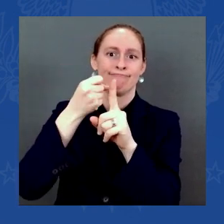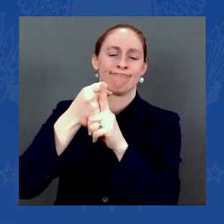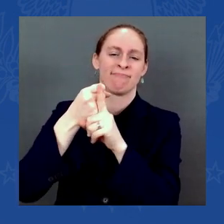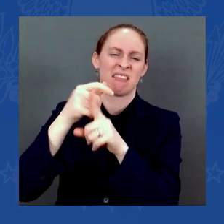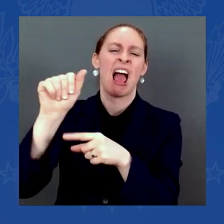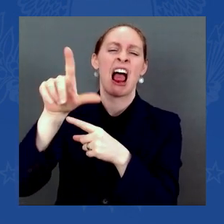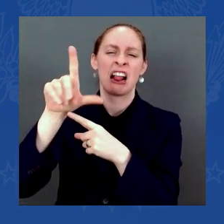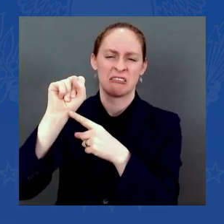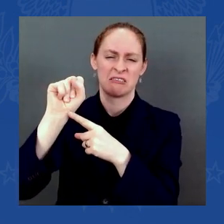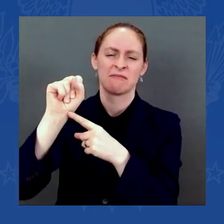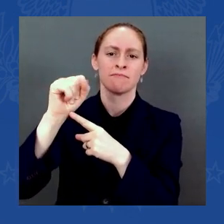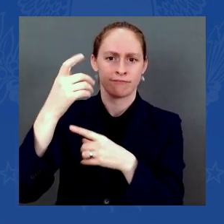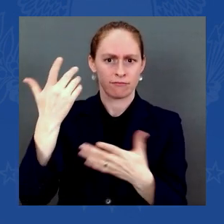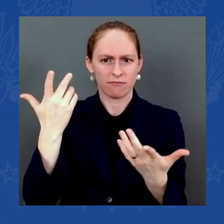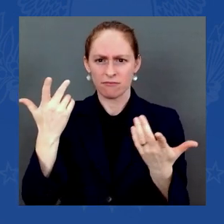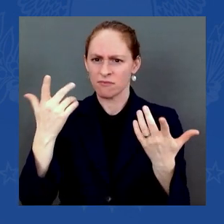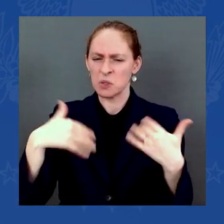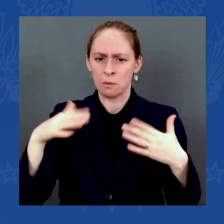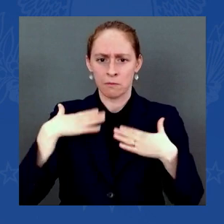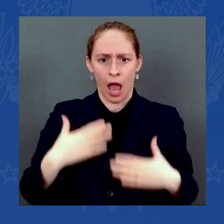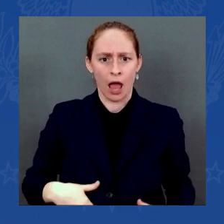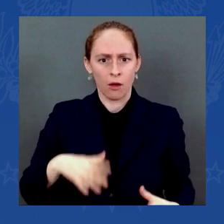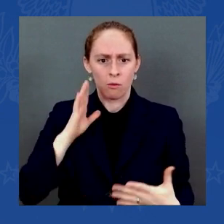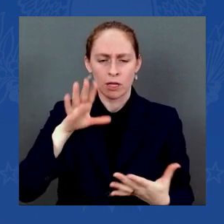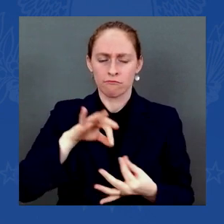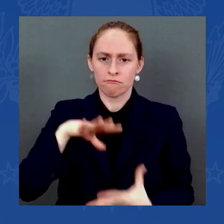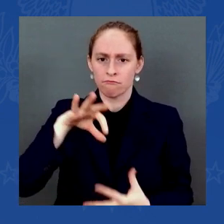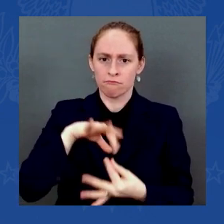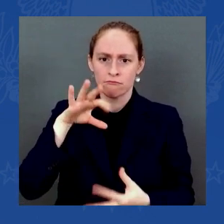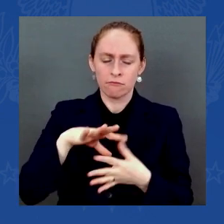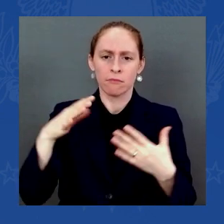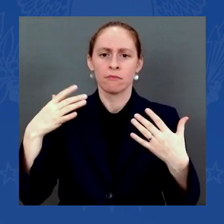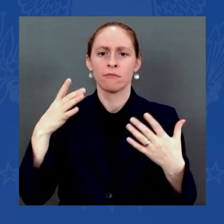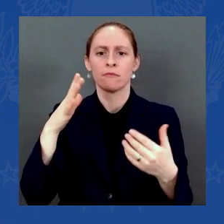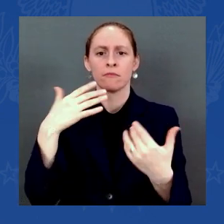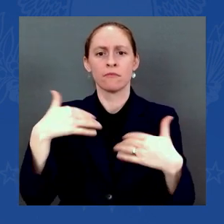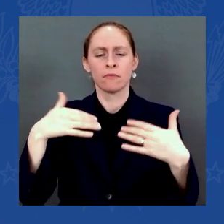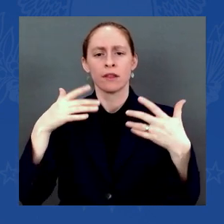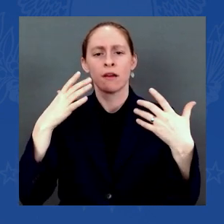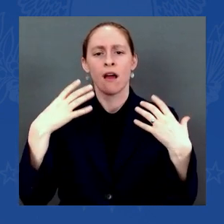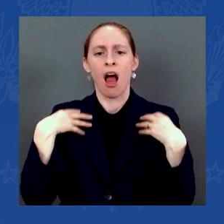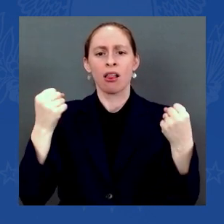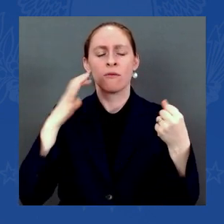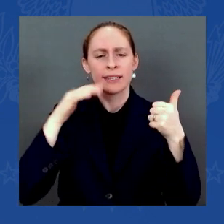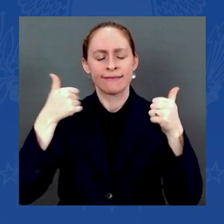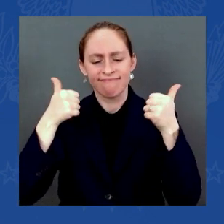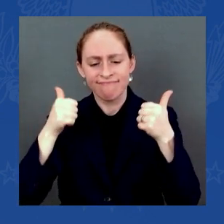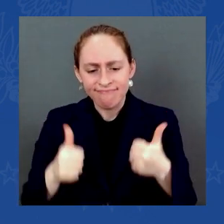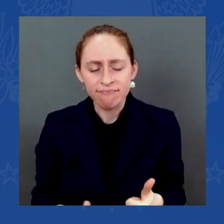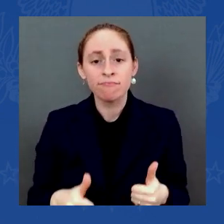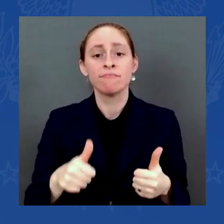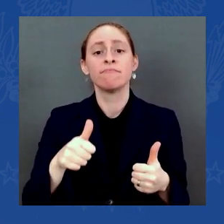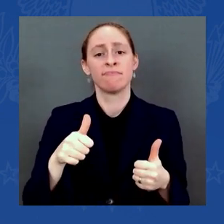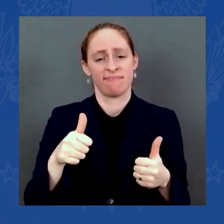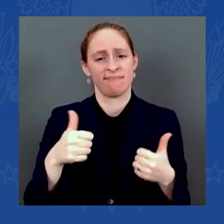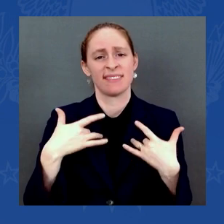Since Lou Gehrig, the Hall of Famer from New York Yankees, announced his retirement from baseball in 1939